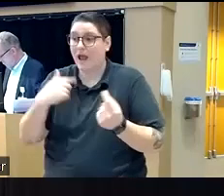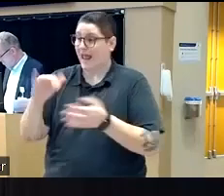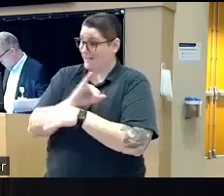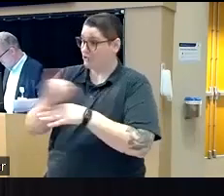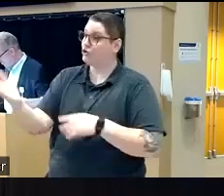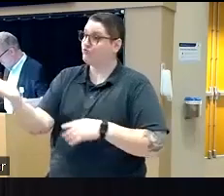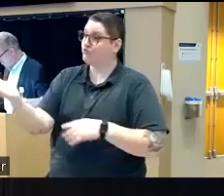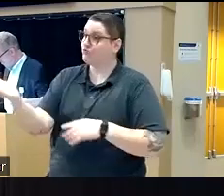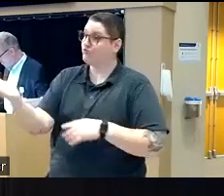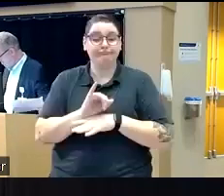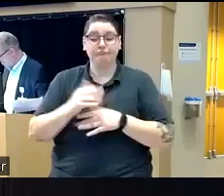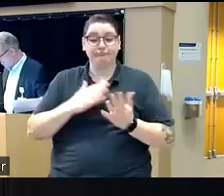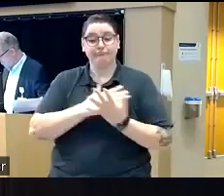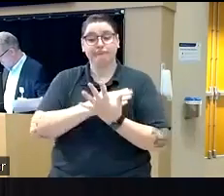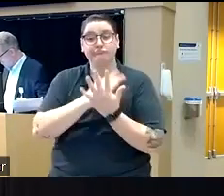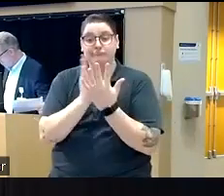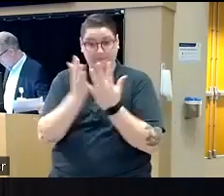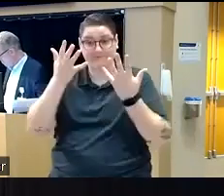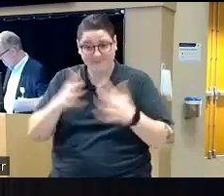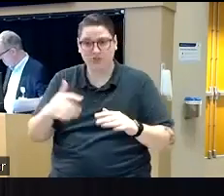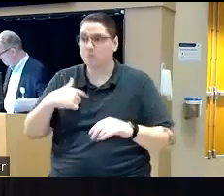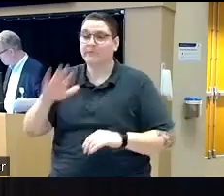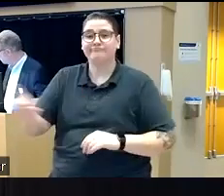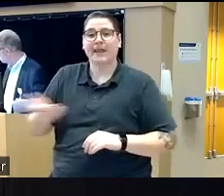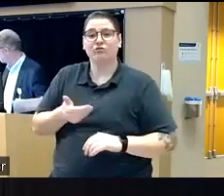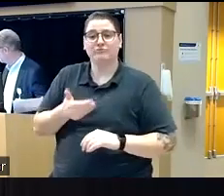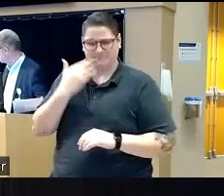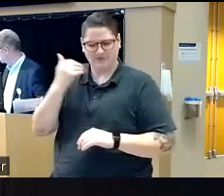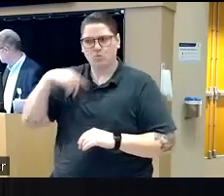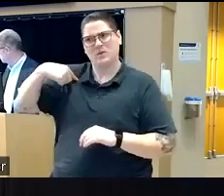because we know that they are ready to hit the ground running because the internship programming